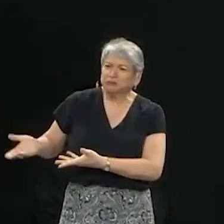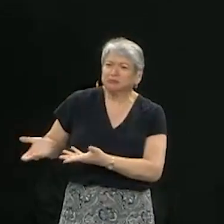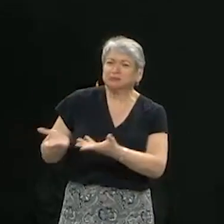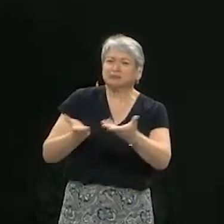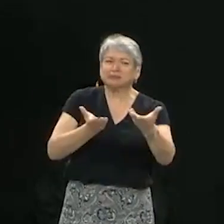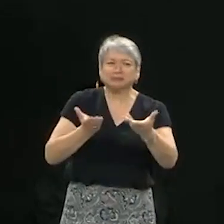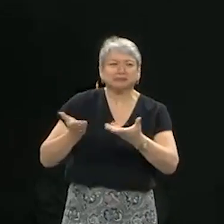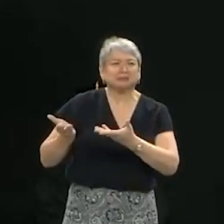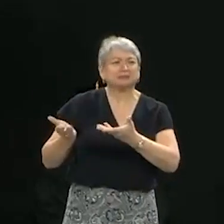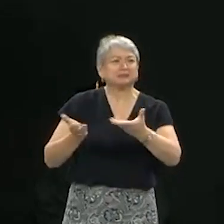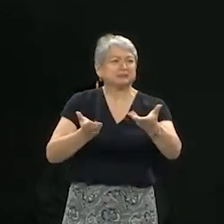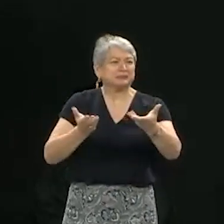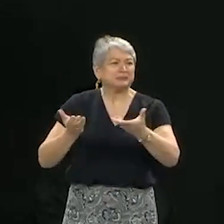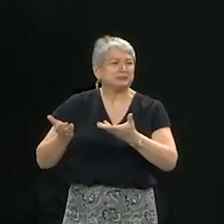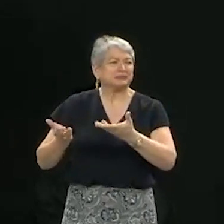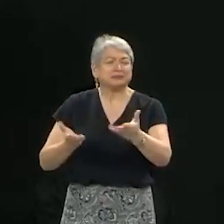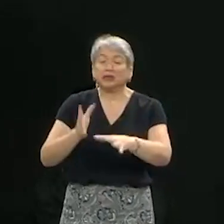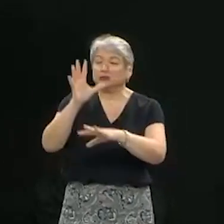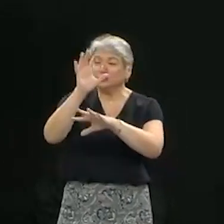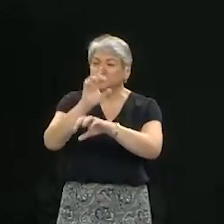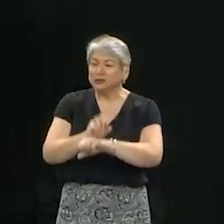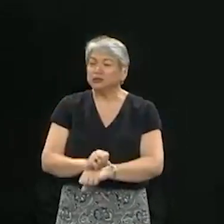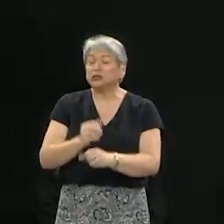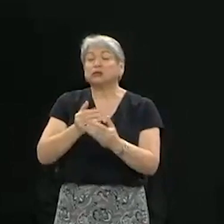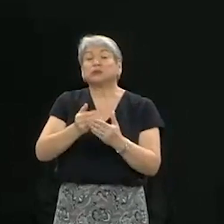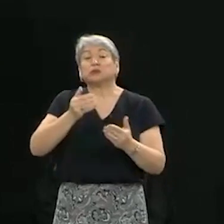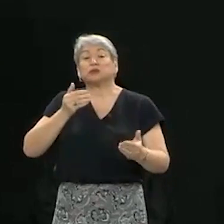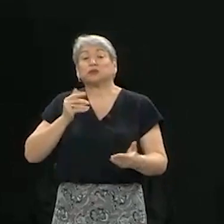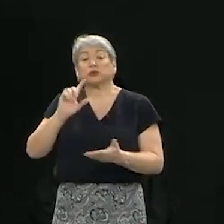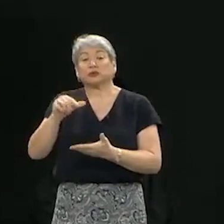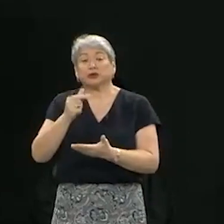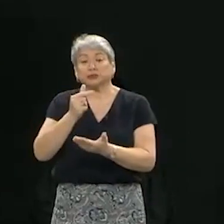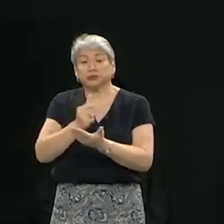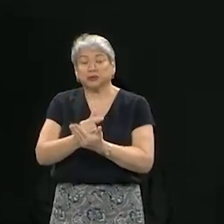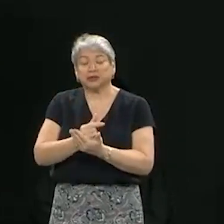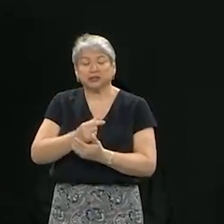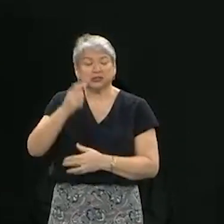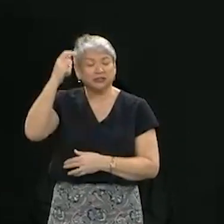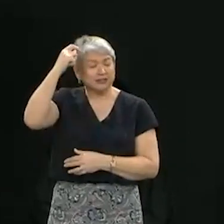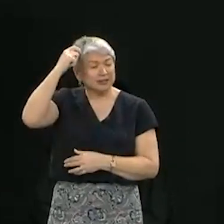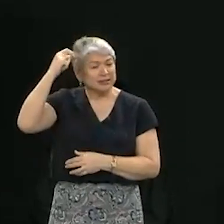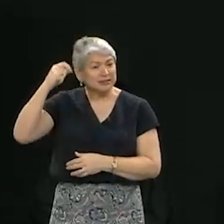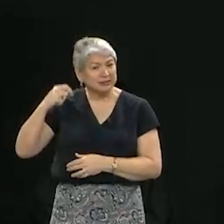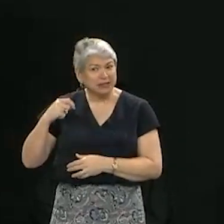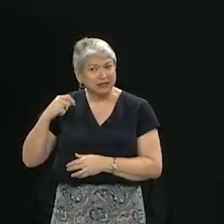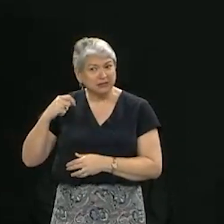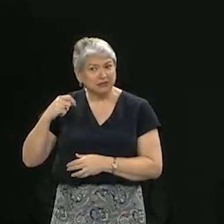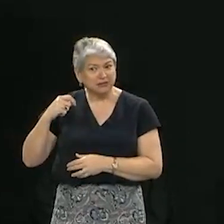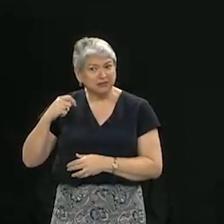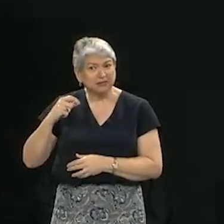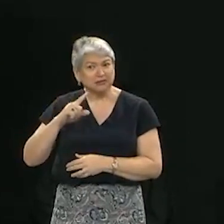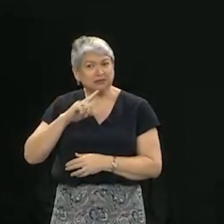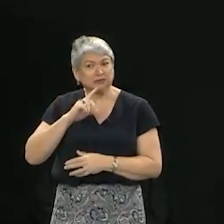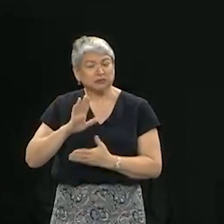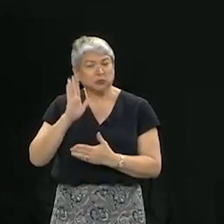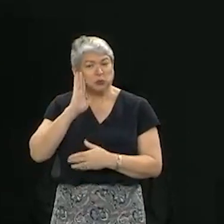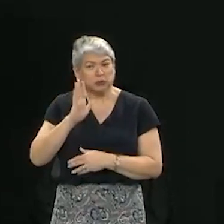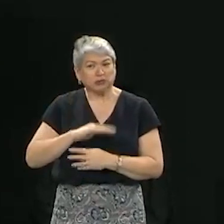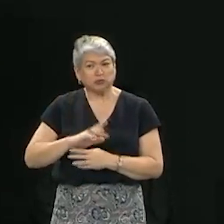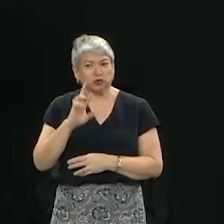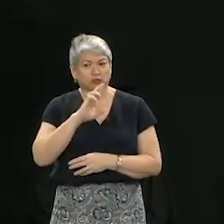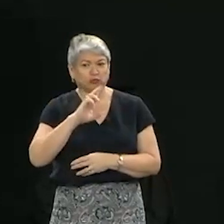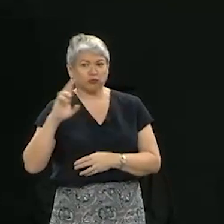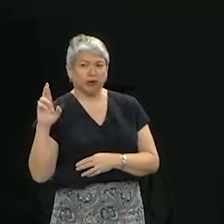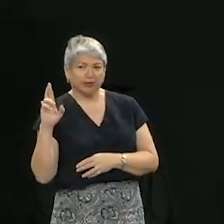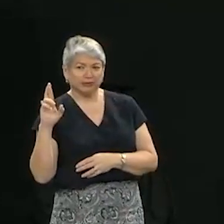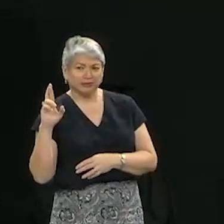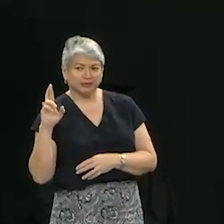Tradition requires that before graduation, the tassel of an undergraduate candidate be worn on the right-hand side of the mortarboard.